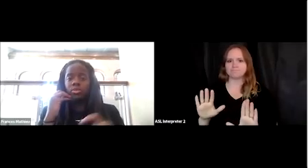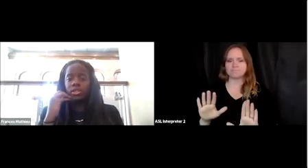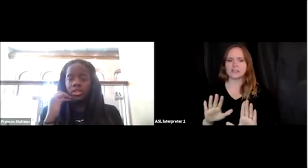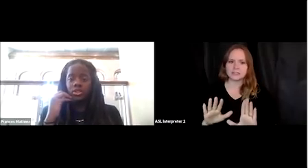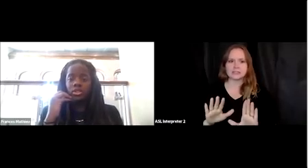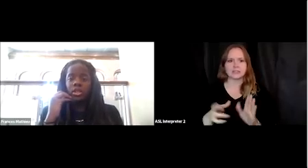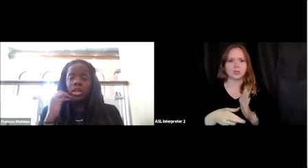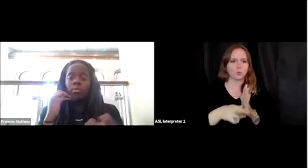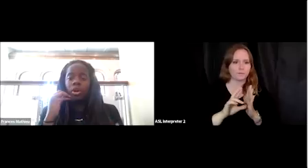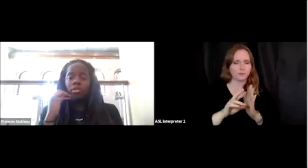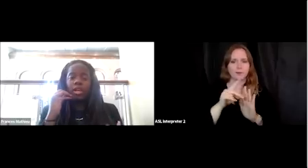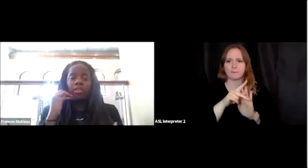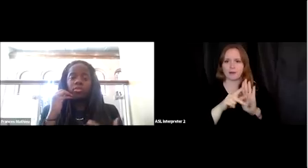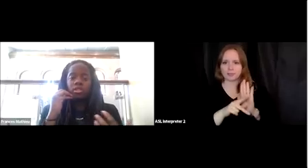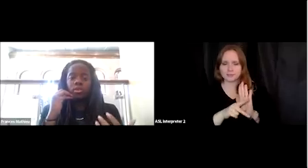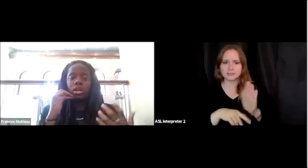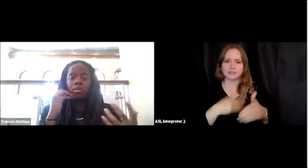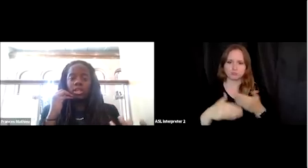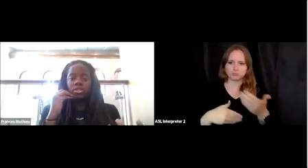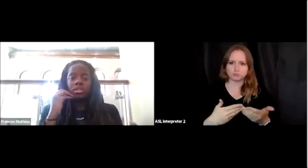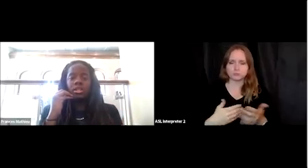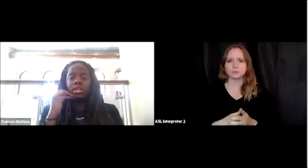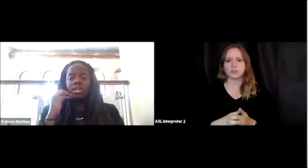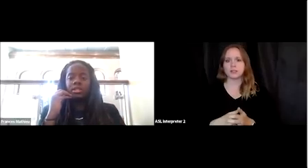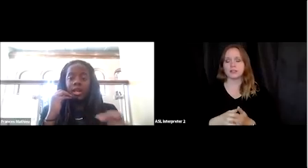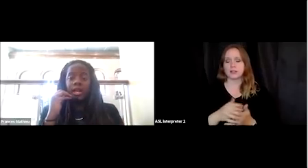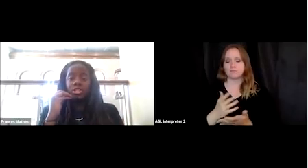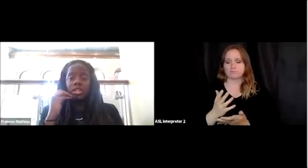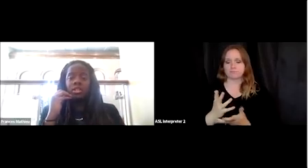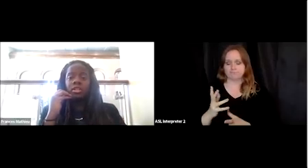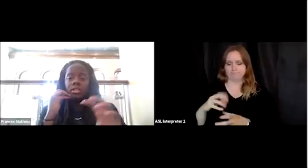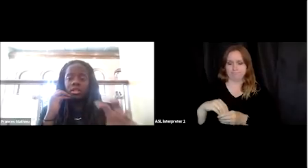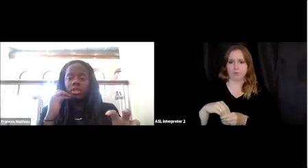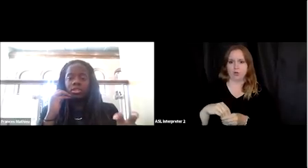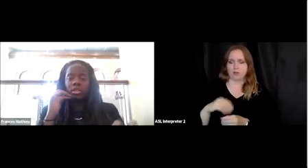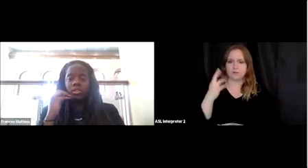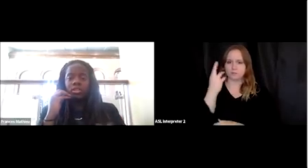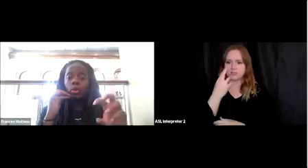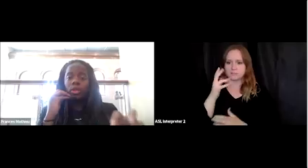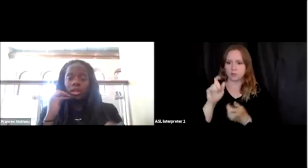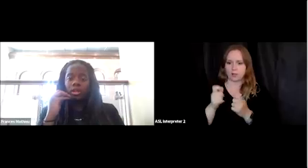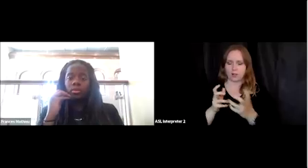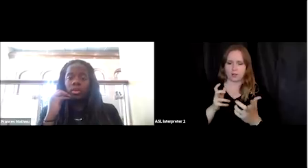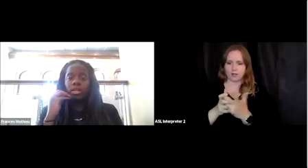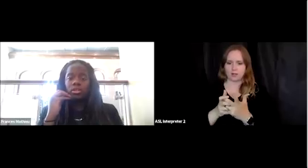and procedures and part of having a reasonable accommodation is attaching some of these services who can help, right?